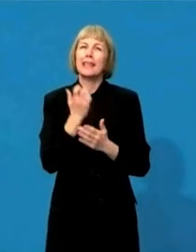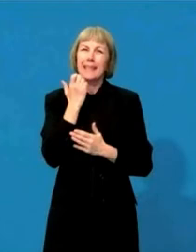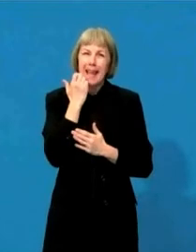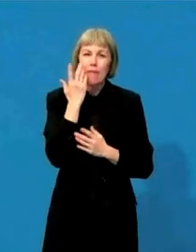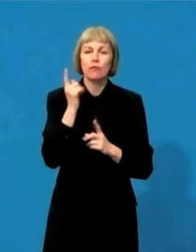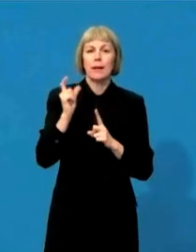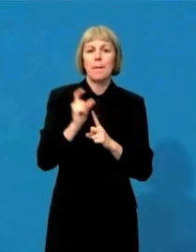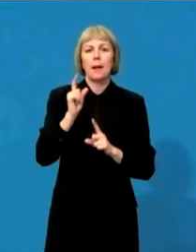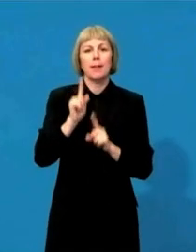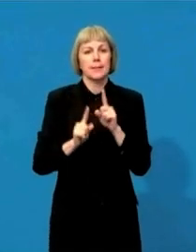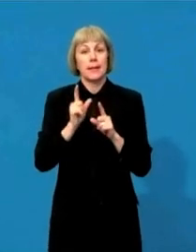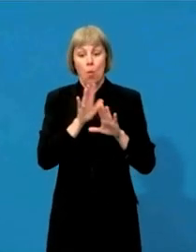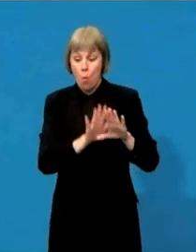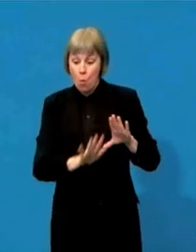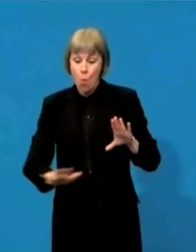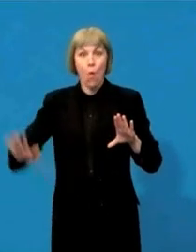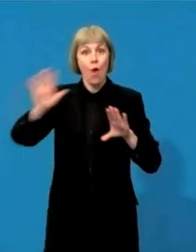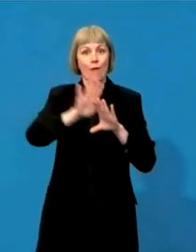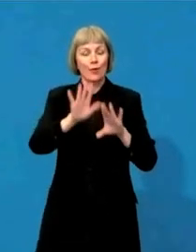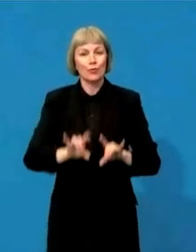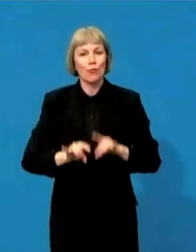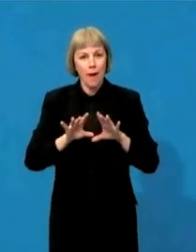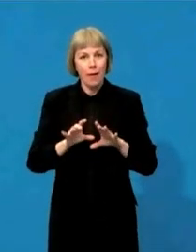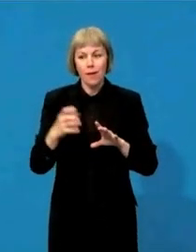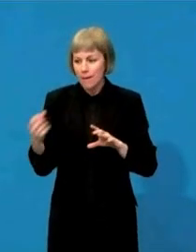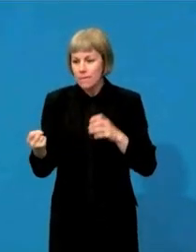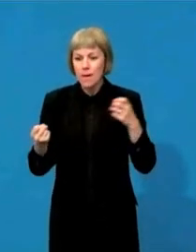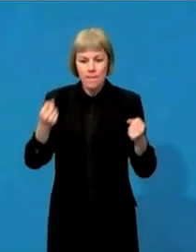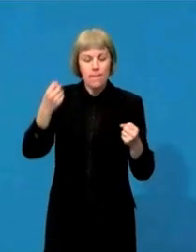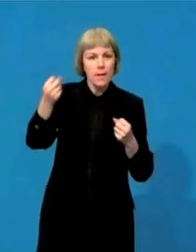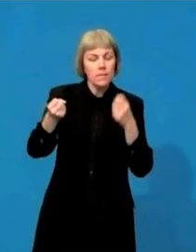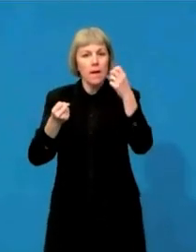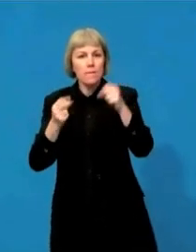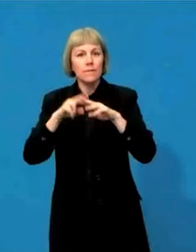Yeah. MS CARTER: - every city in Australia but there isn't anything here on the ground.